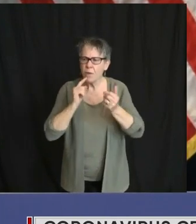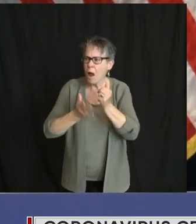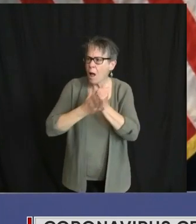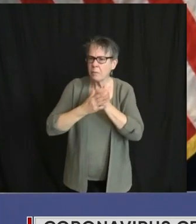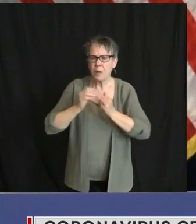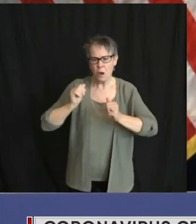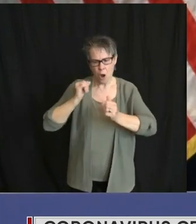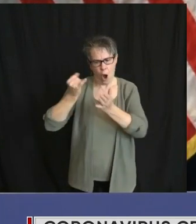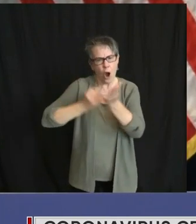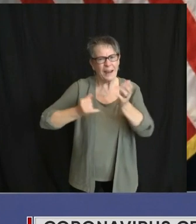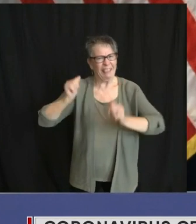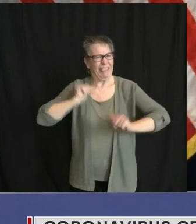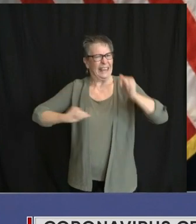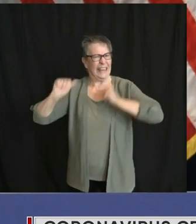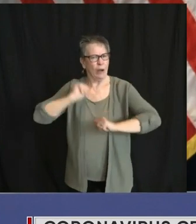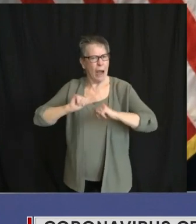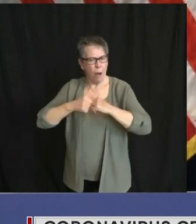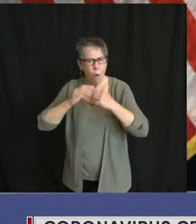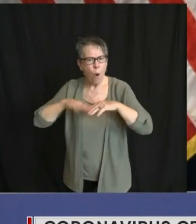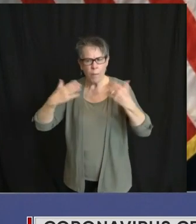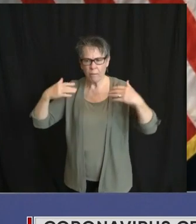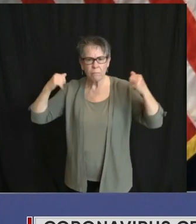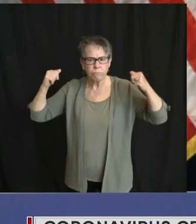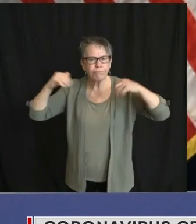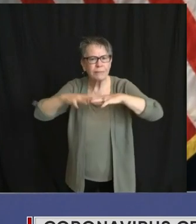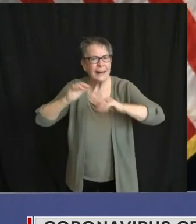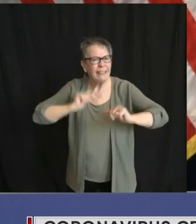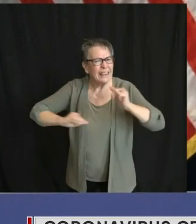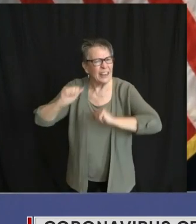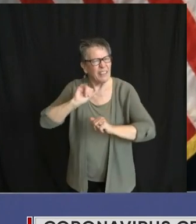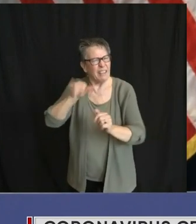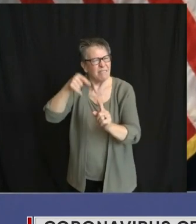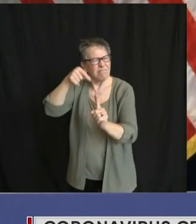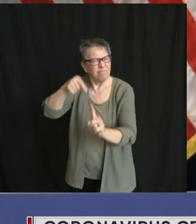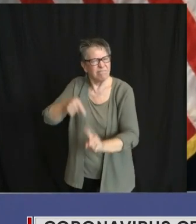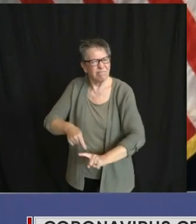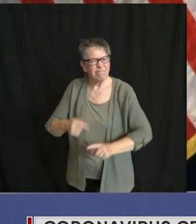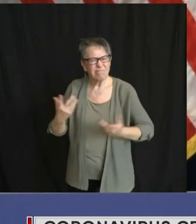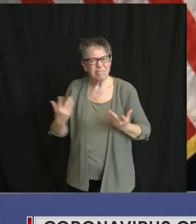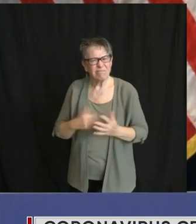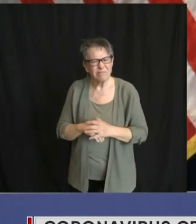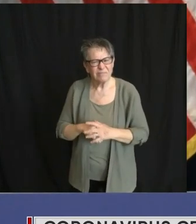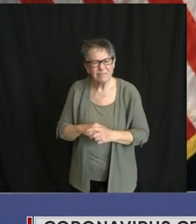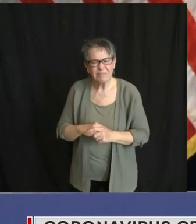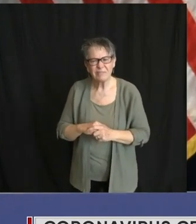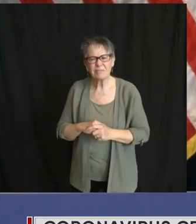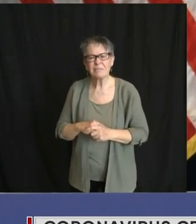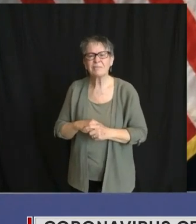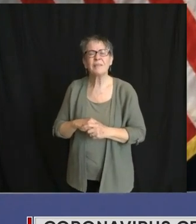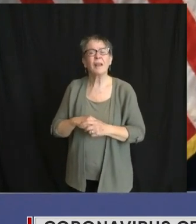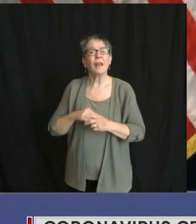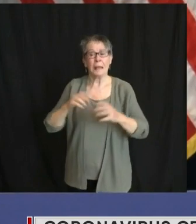TANKS OF THE COUNTRY HAS BEEN EXPLICITLY AND PARTICULARLY GOOD